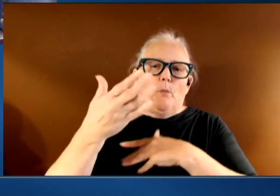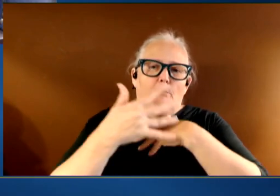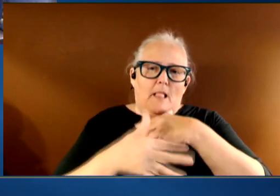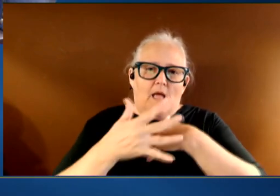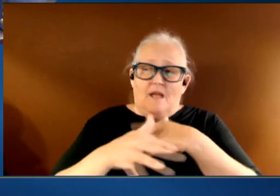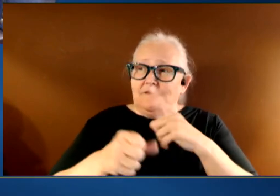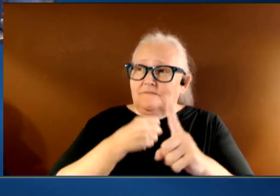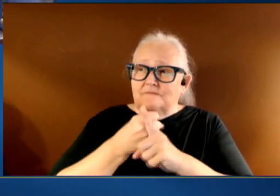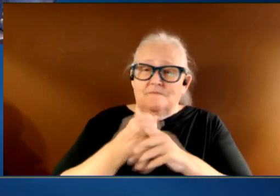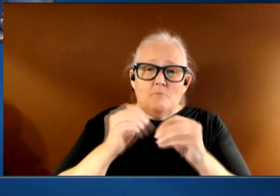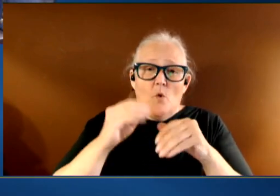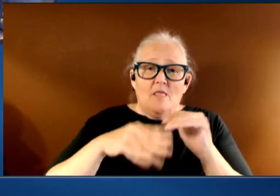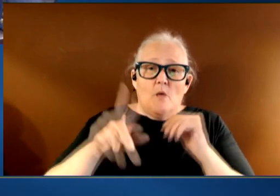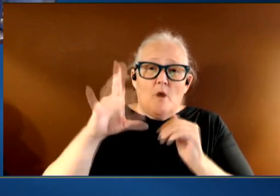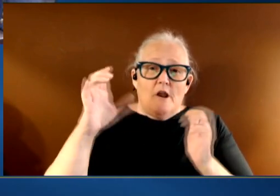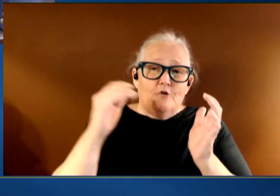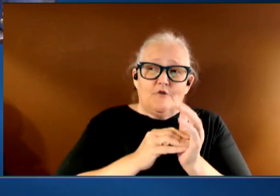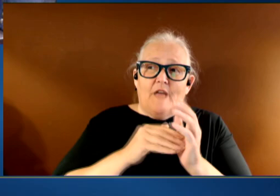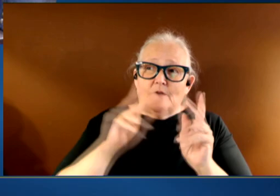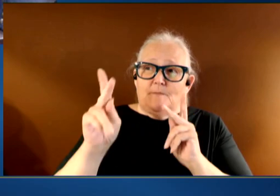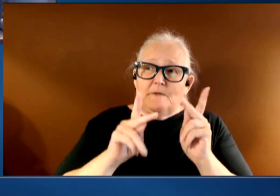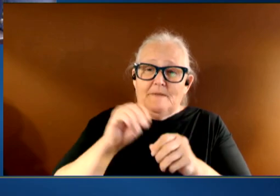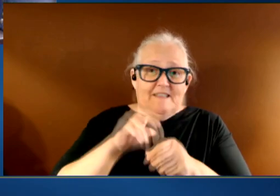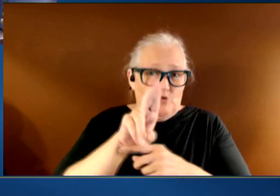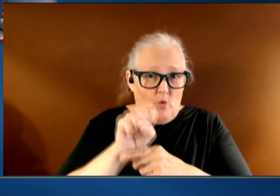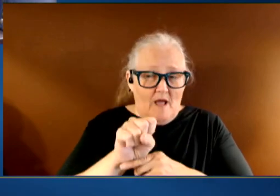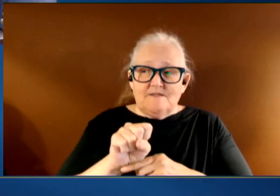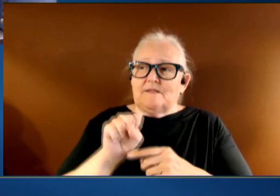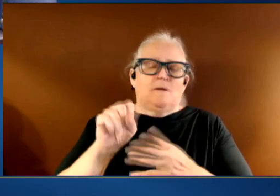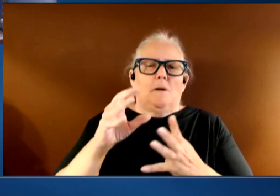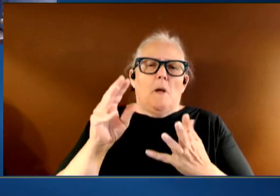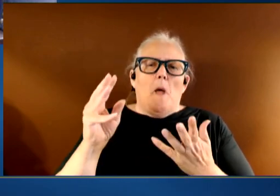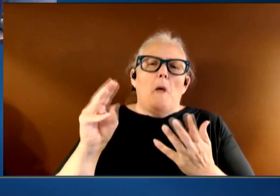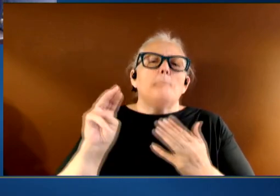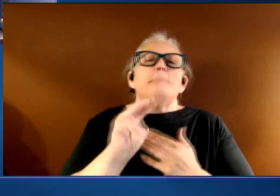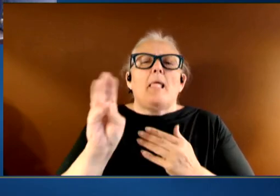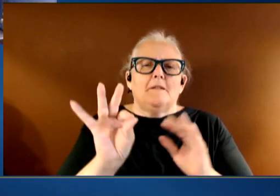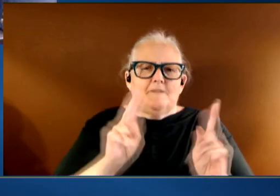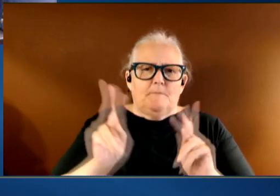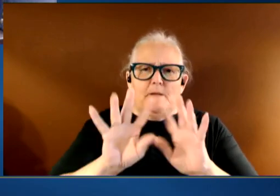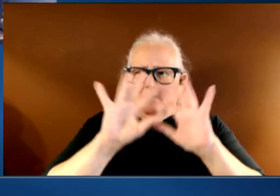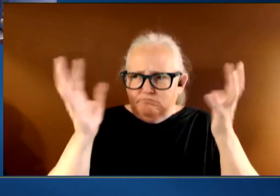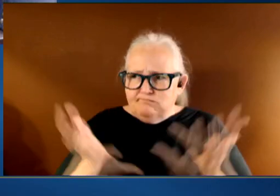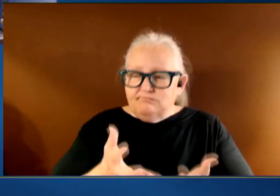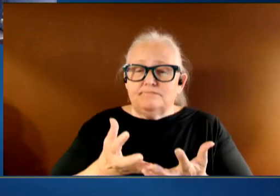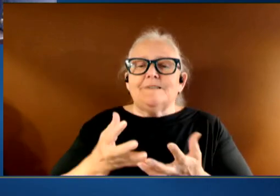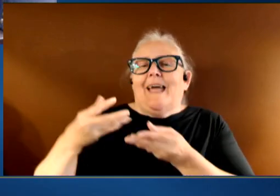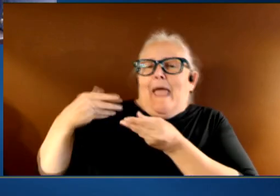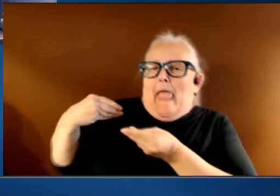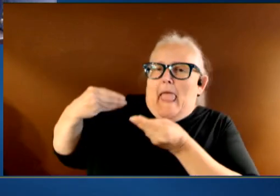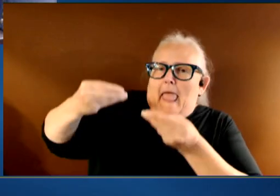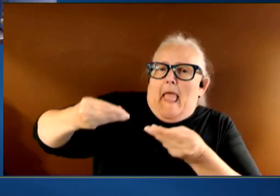U.S. and millions worldwide. It is an inherited disorder caused by a single change or mutation